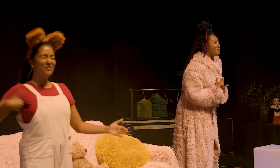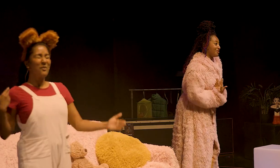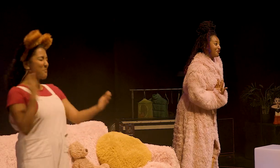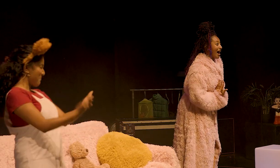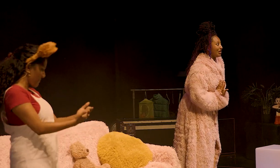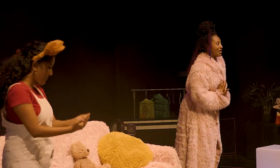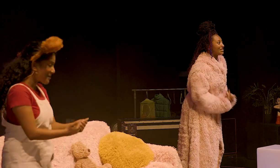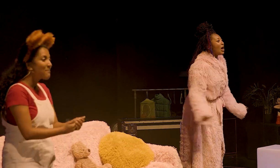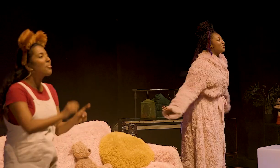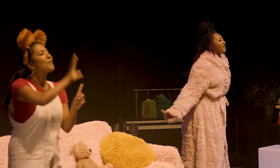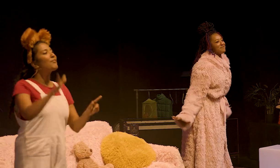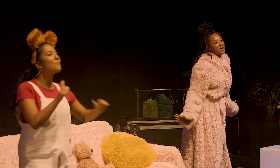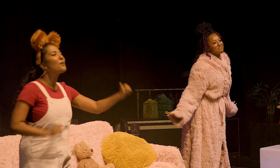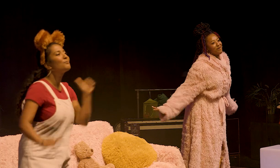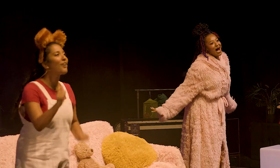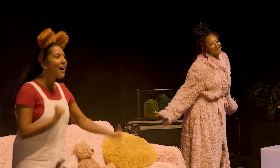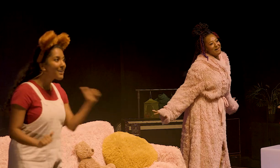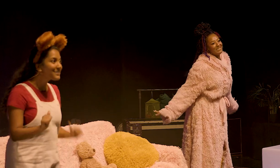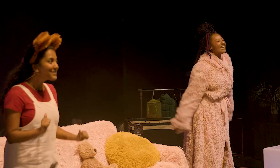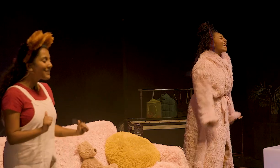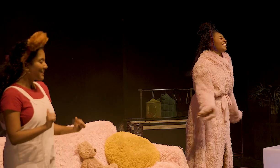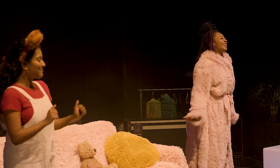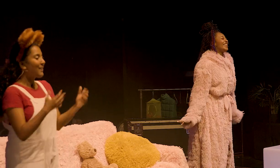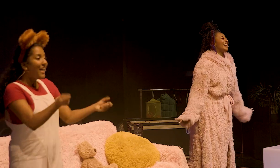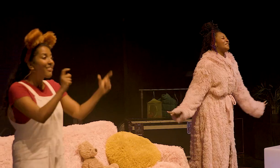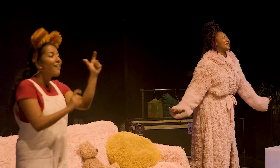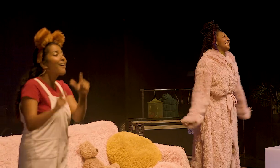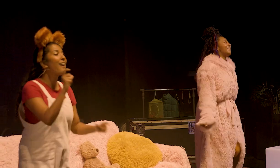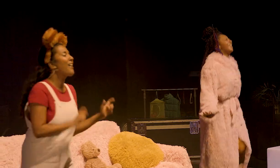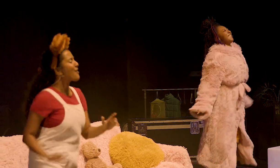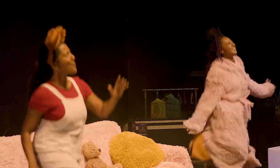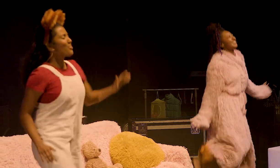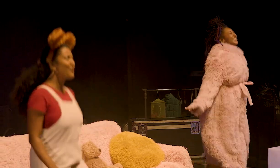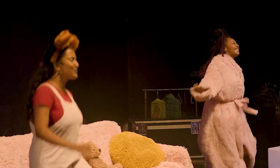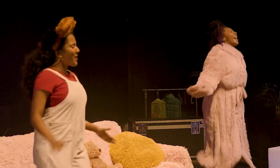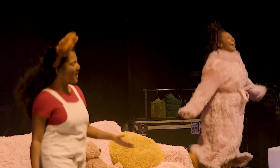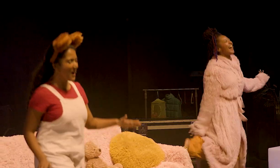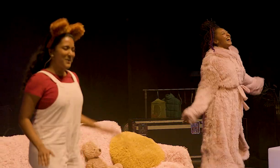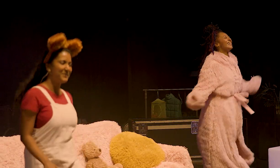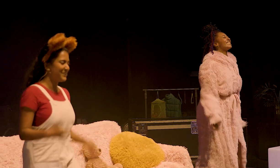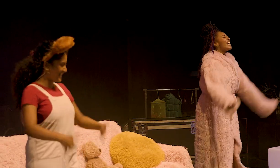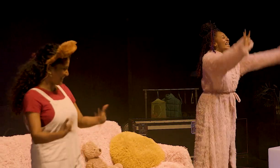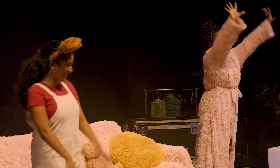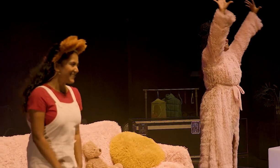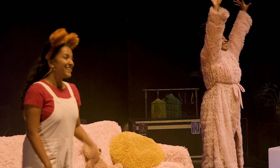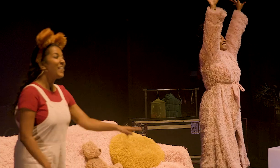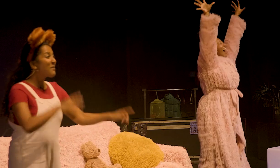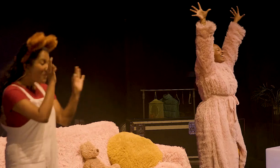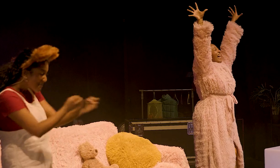wanting for ages. The rainbow pride ones. Even had the little bits of rainbow on the